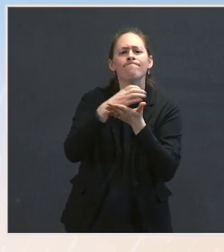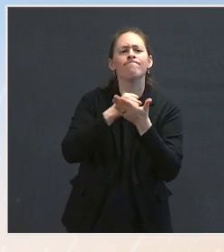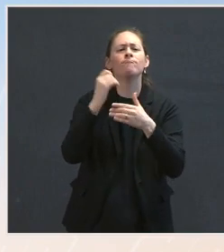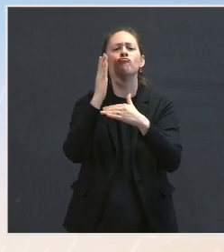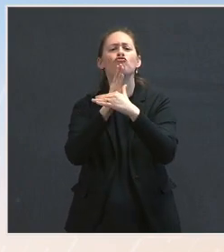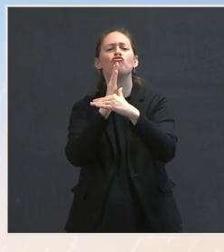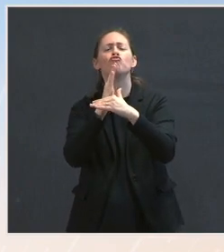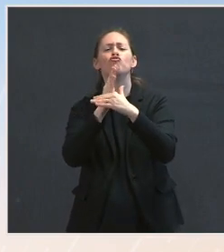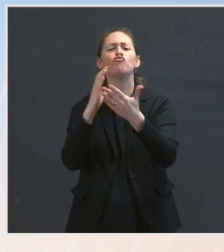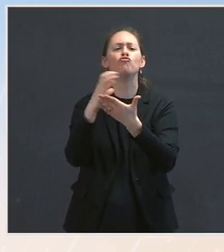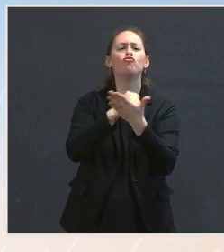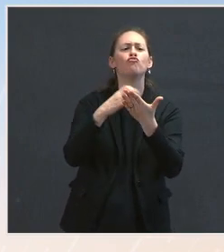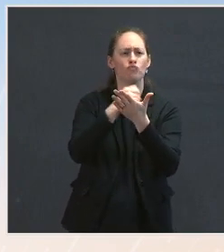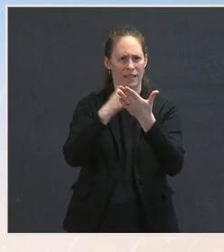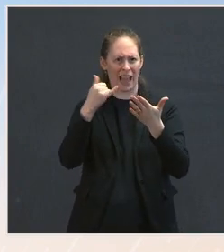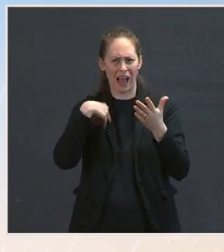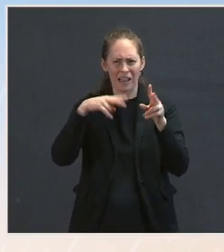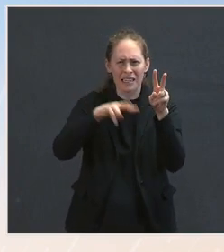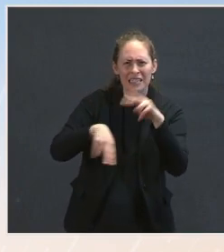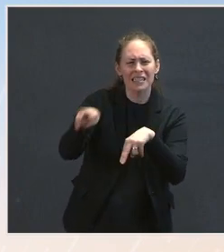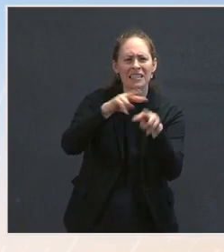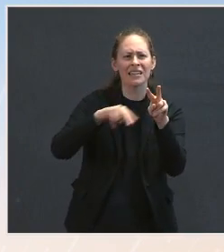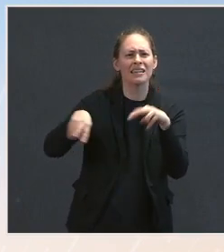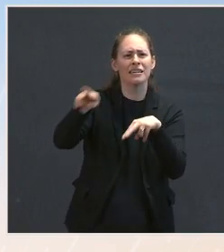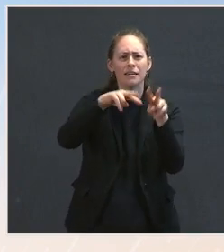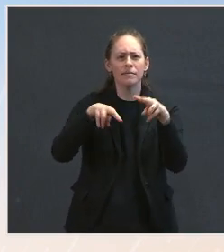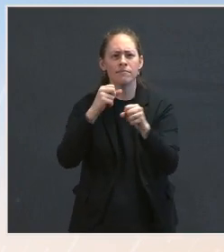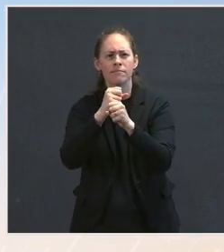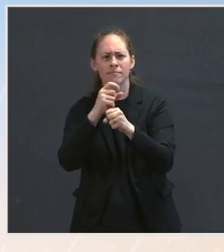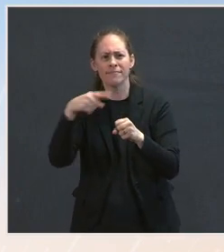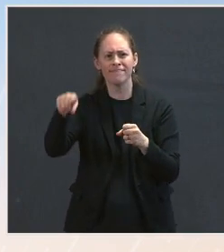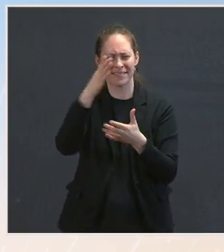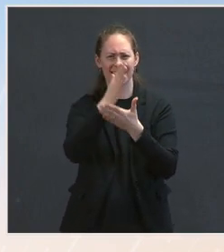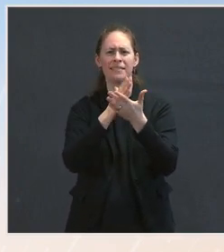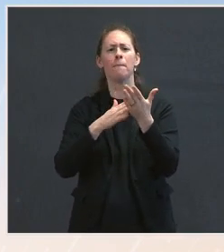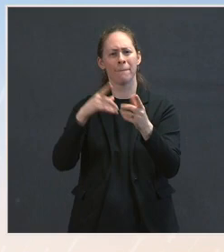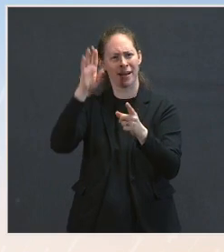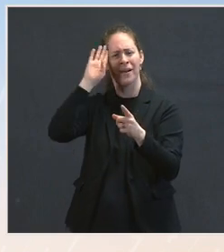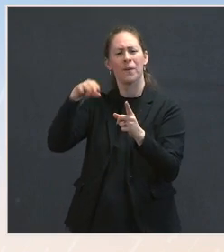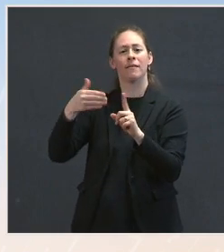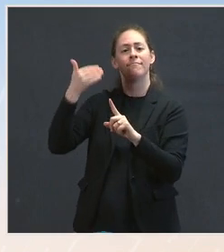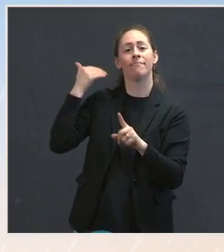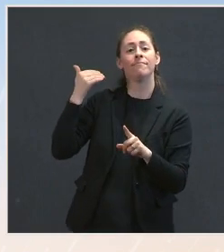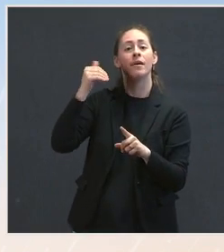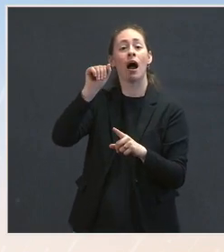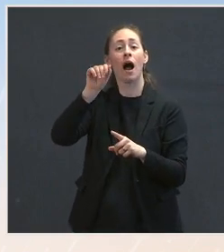Ambassador-designate Tai, of course, had her hearing this morning, and she will be essential to that review.